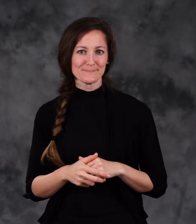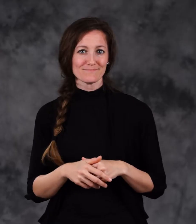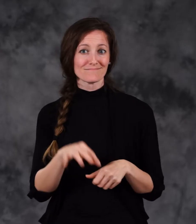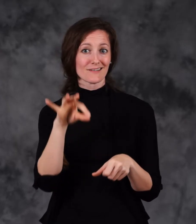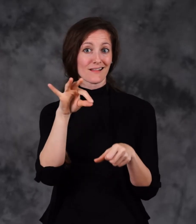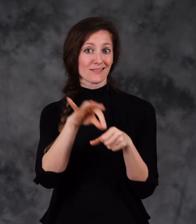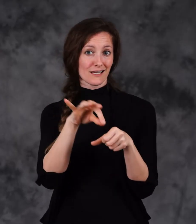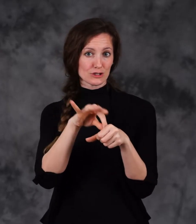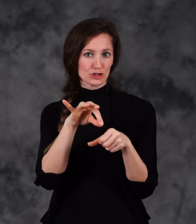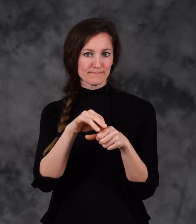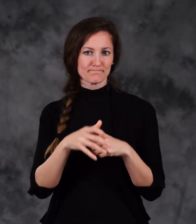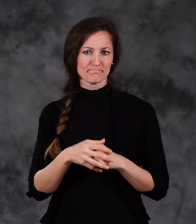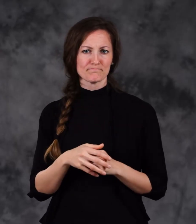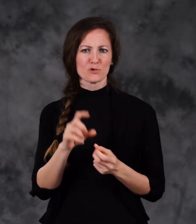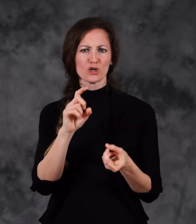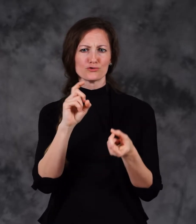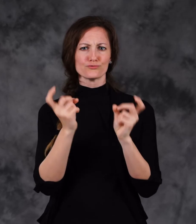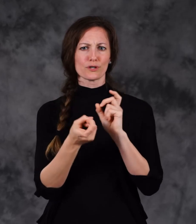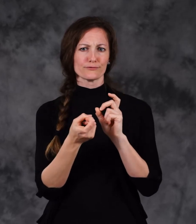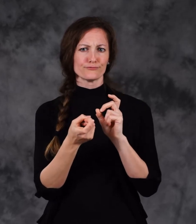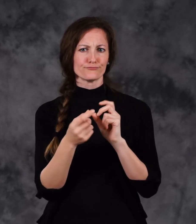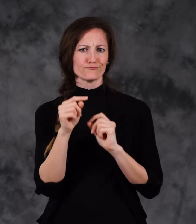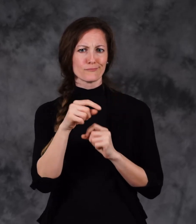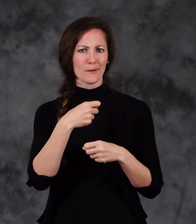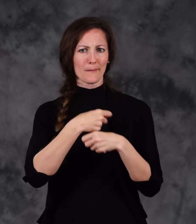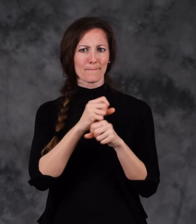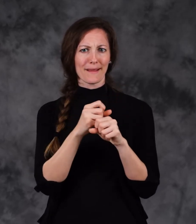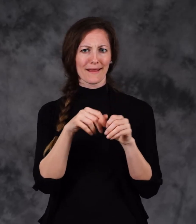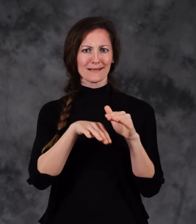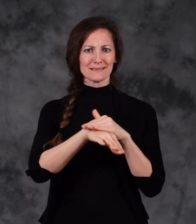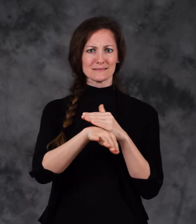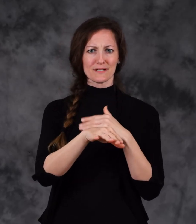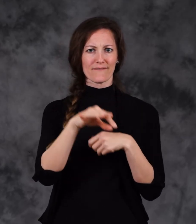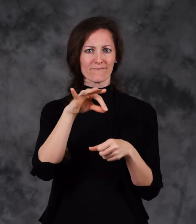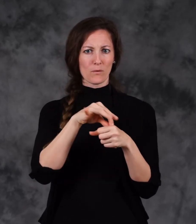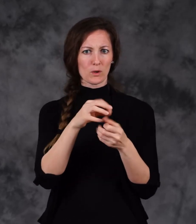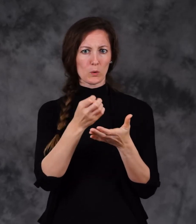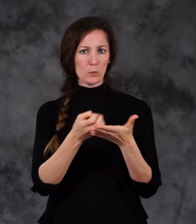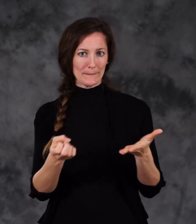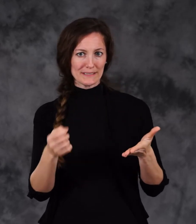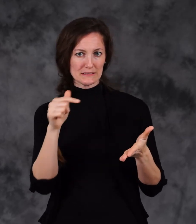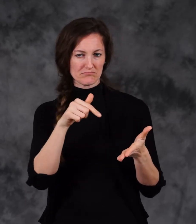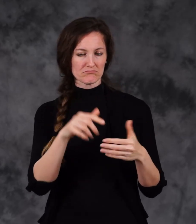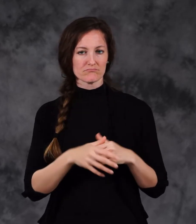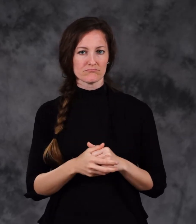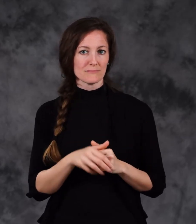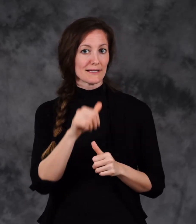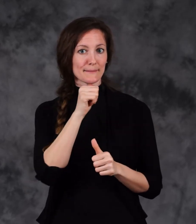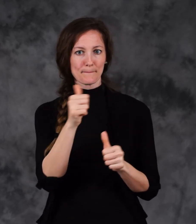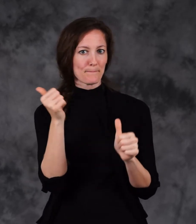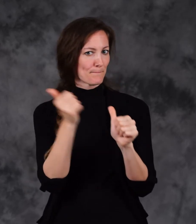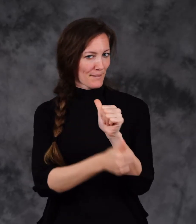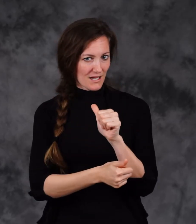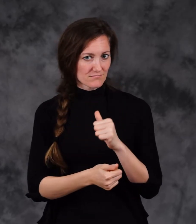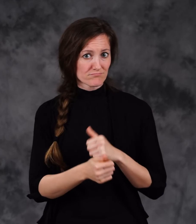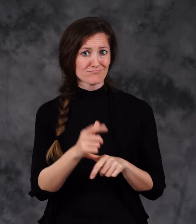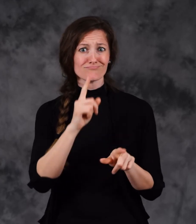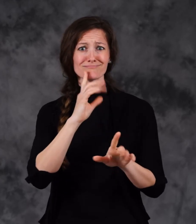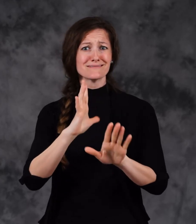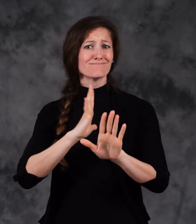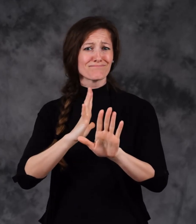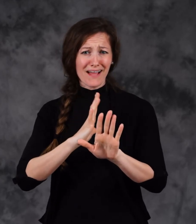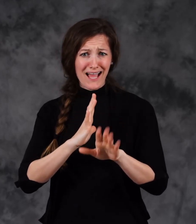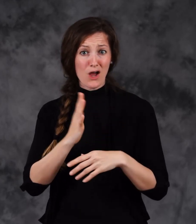Elections: Changes to accessible voting equipment: Not Passed, which is fine.